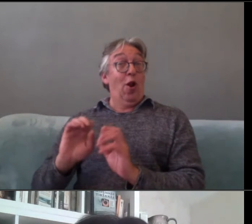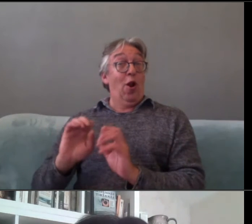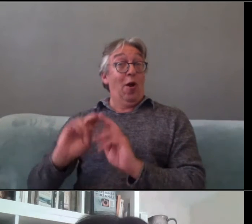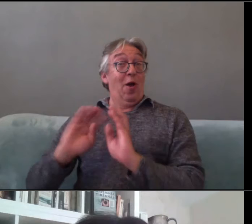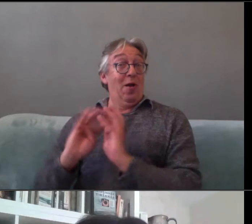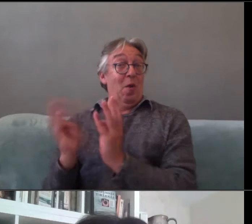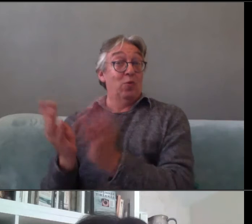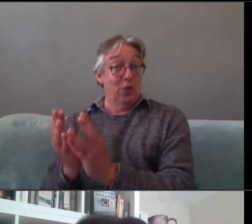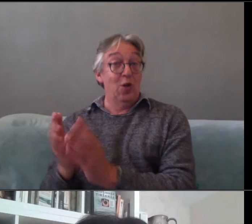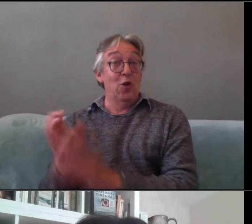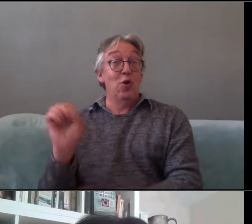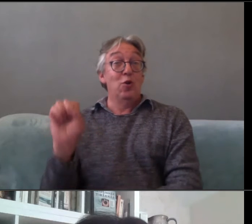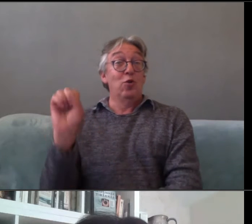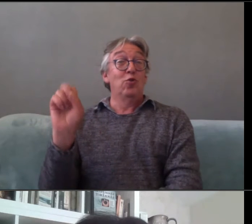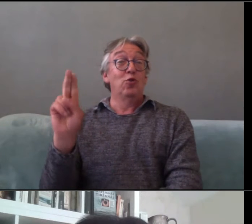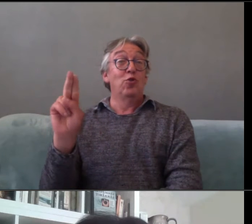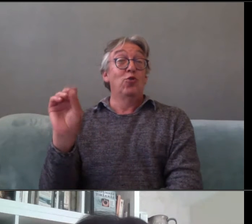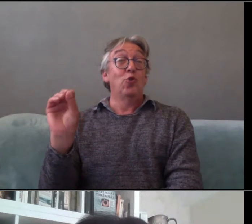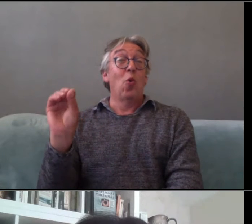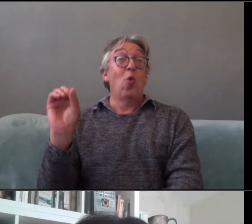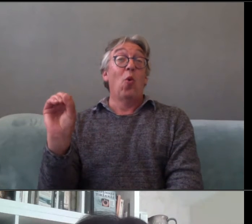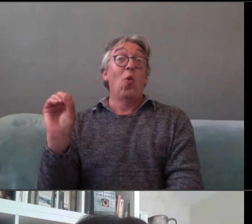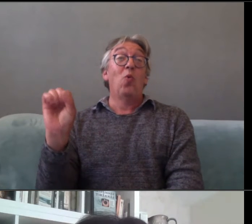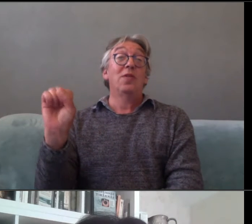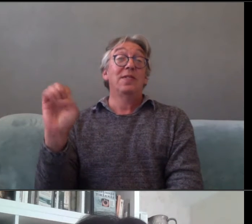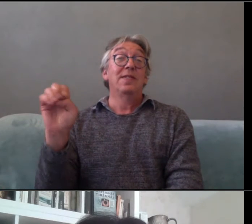And she'll introduce the case of Latvia